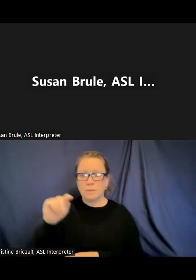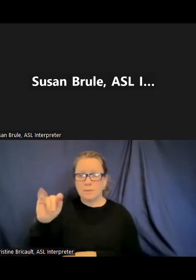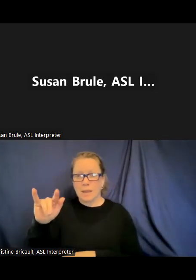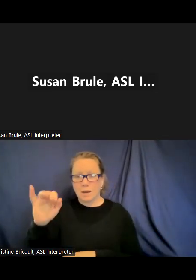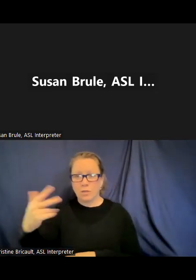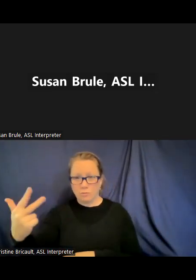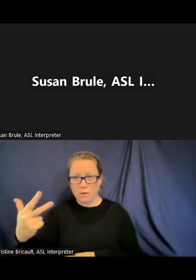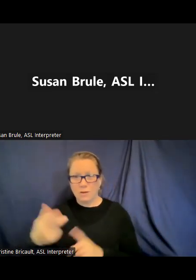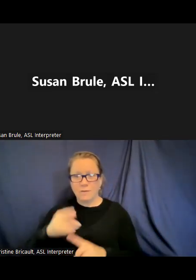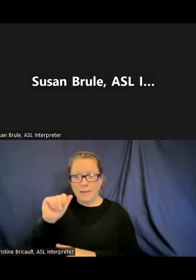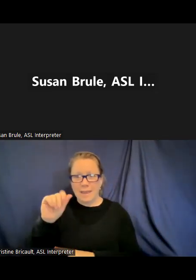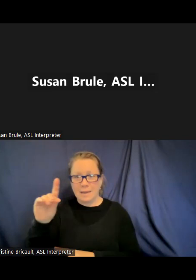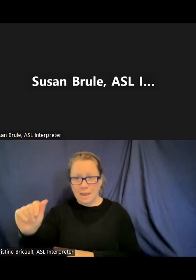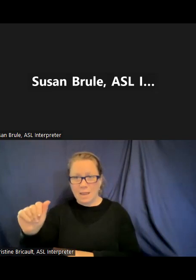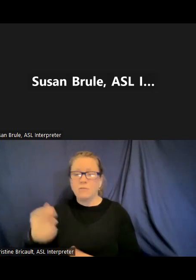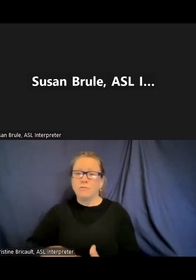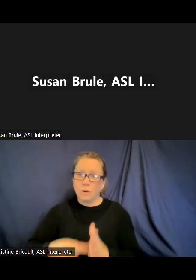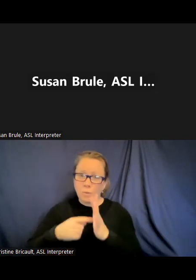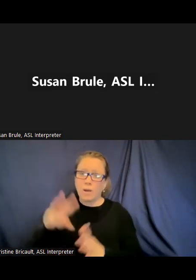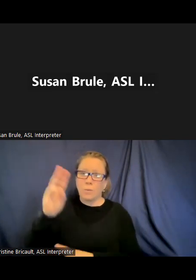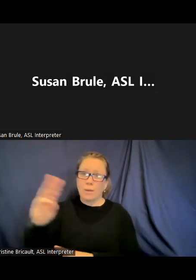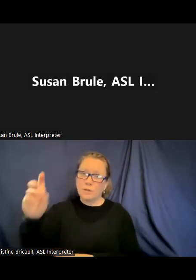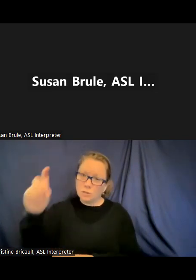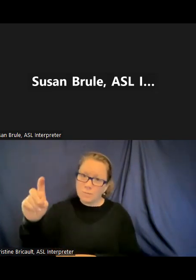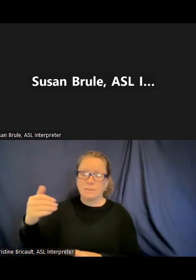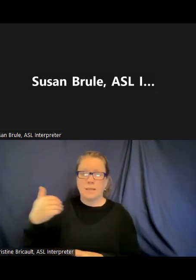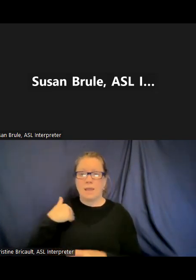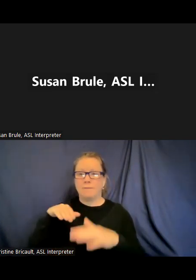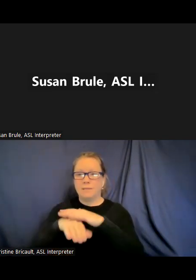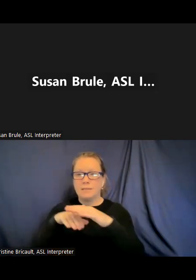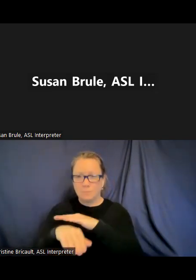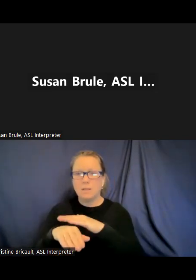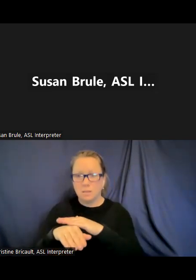requires websites to be accessible. So they have started looking at this.